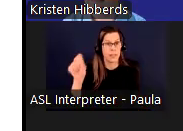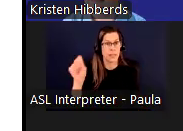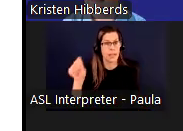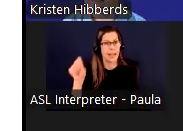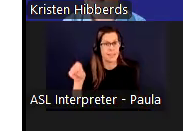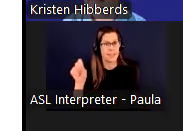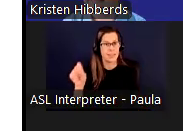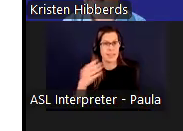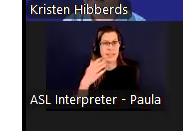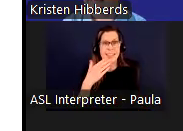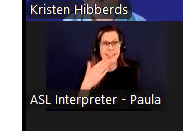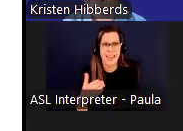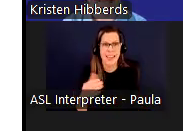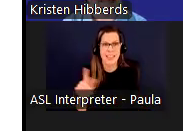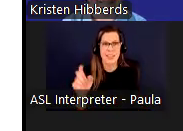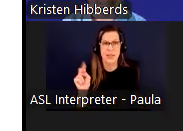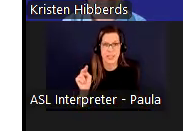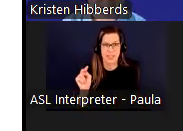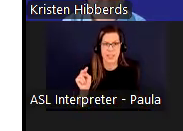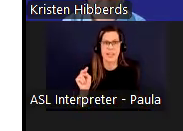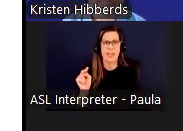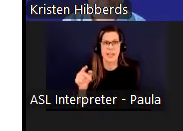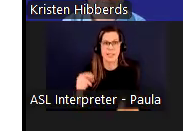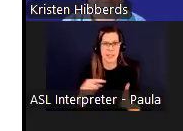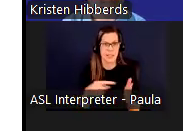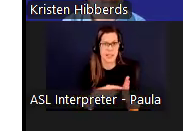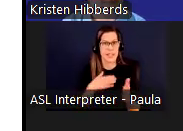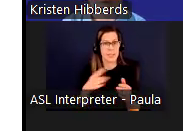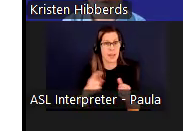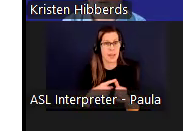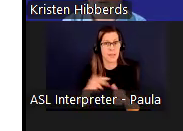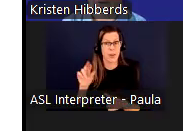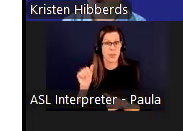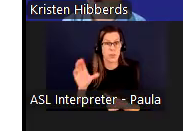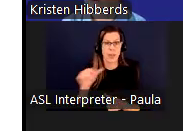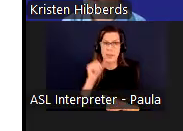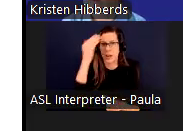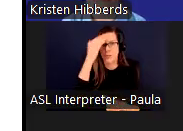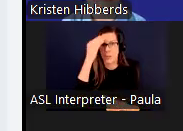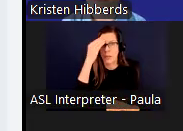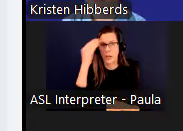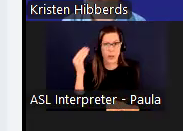Thanks, Kristen. And this is my first rack. I'm definitely not as familiar as many on the call. I wanted to learn more.